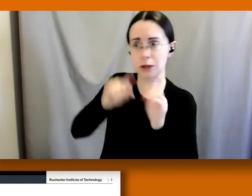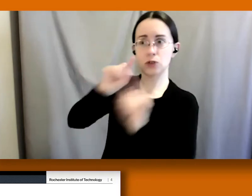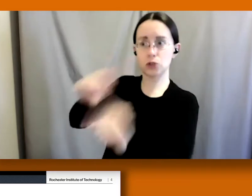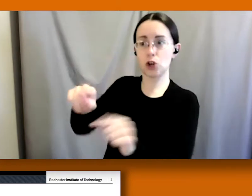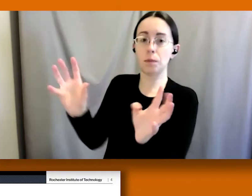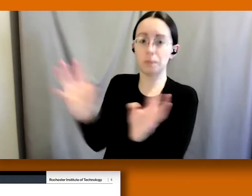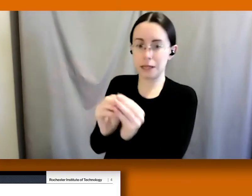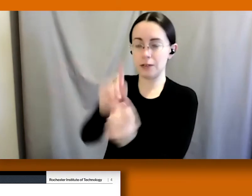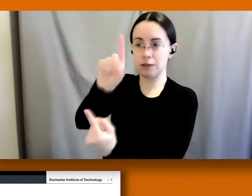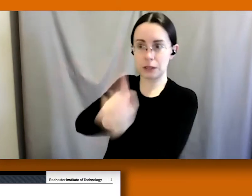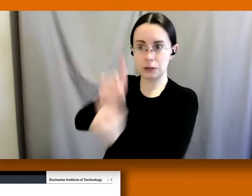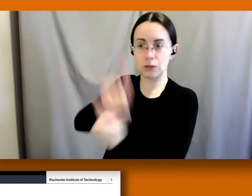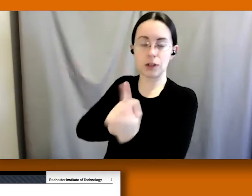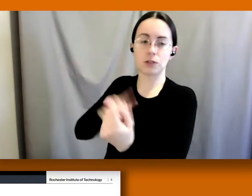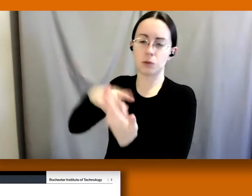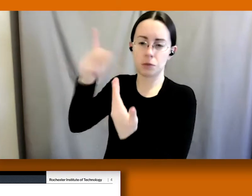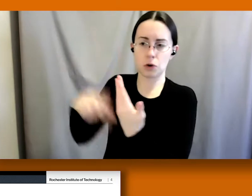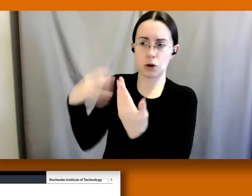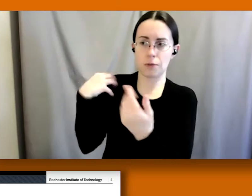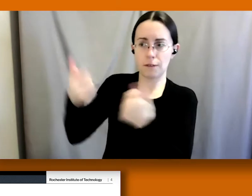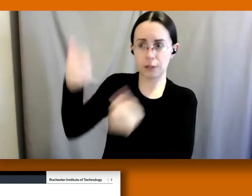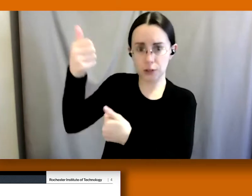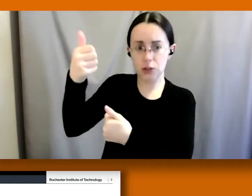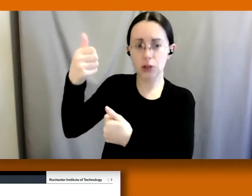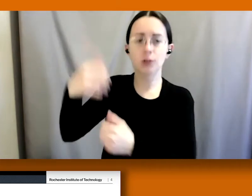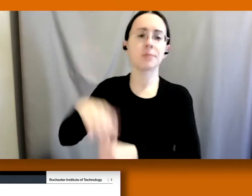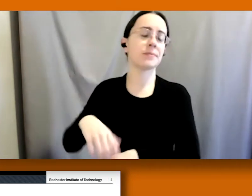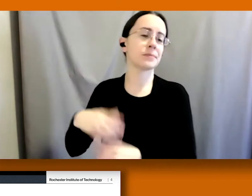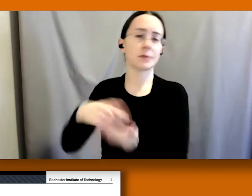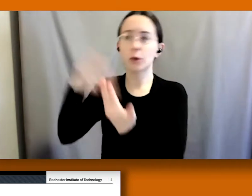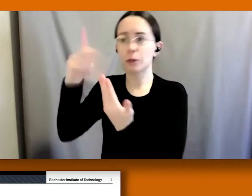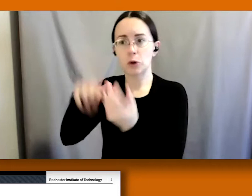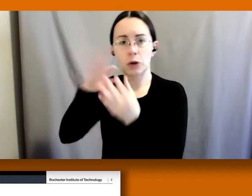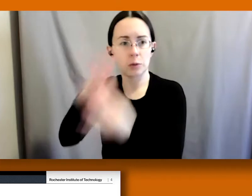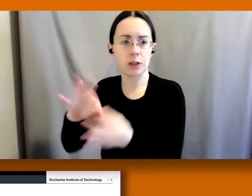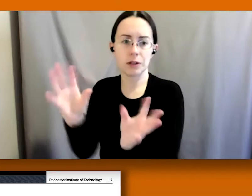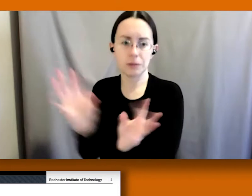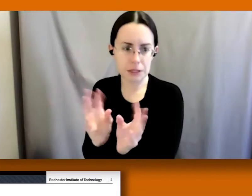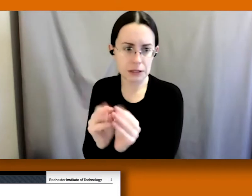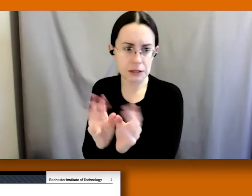um, or programmatic meetings, um, anything like this.